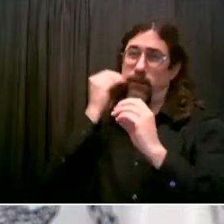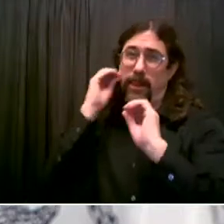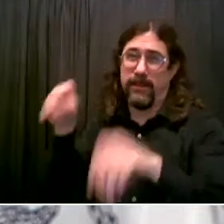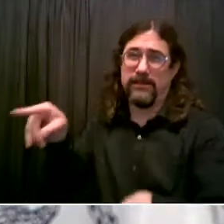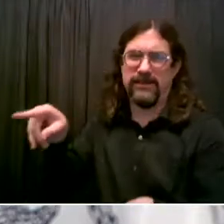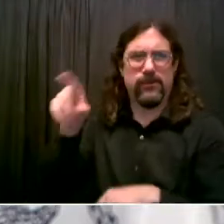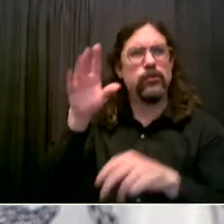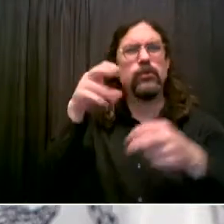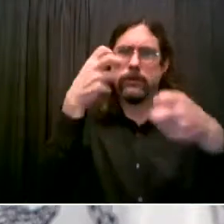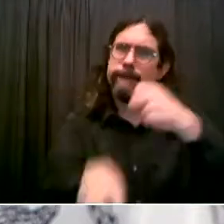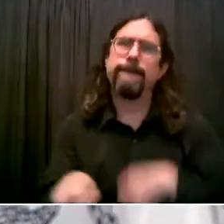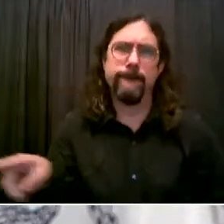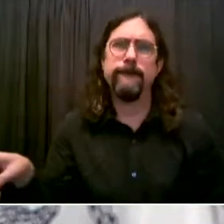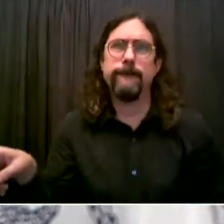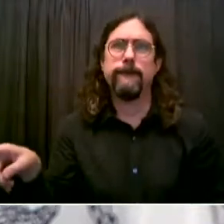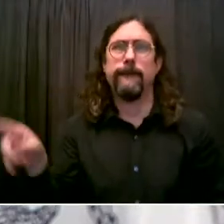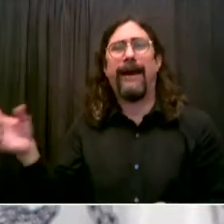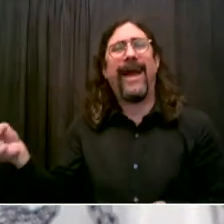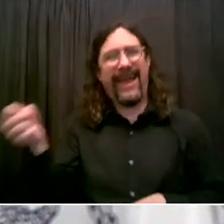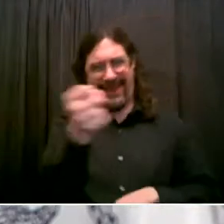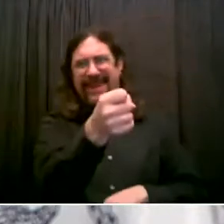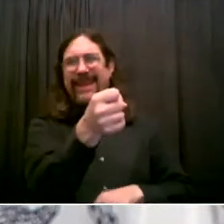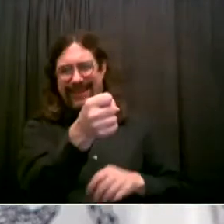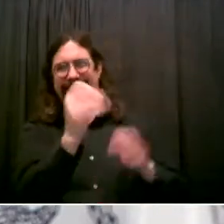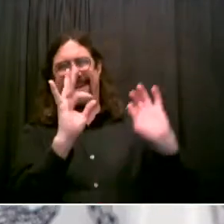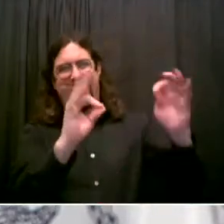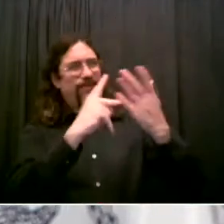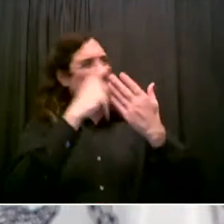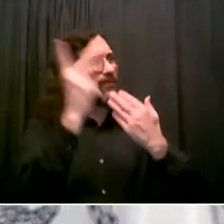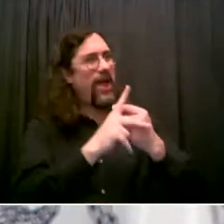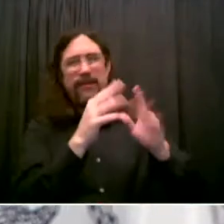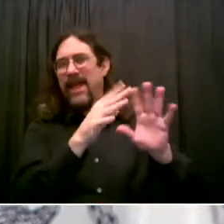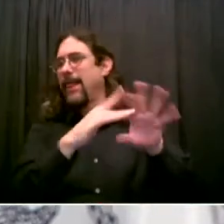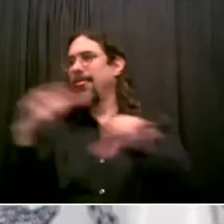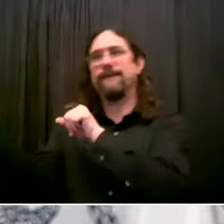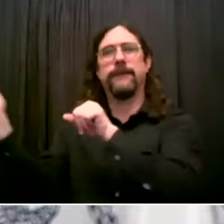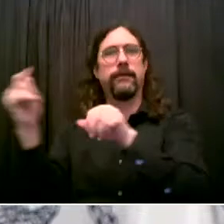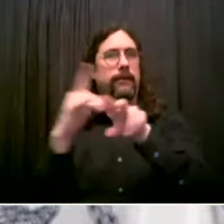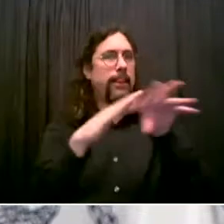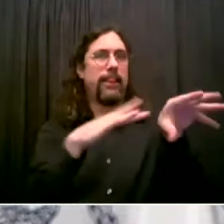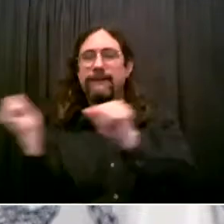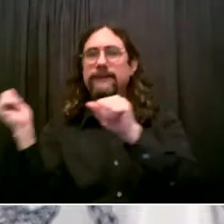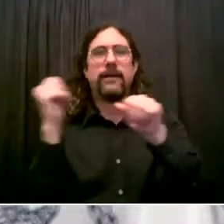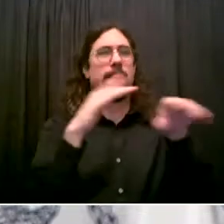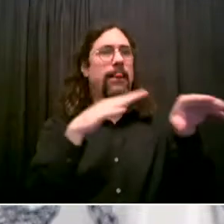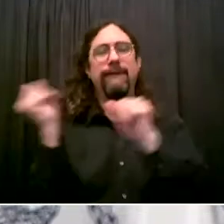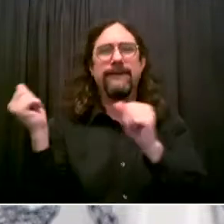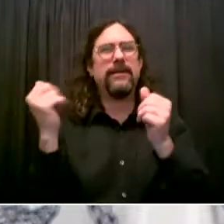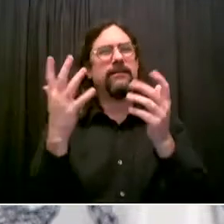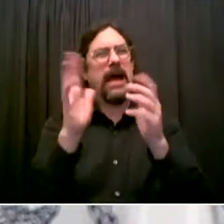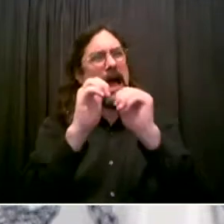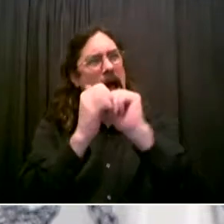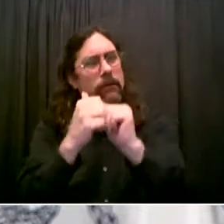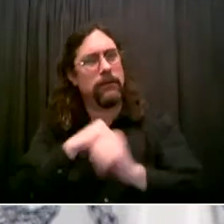IN RIGHT NOW AND GET FOOD, SHELTER AND MEDICAL CARE. E ONCTY HEDO, THEY CAN GET HELP WITH SUBSTANCE ABUSE ISSUES AND OTHER SERVICES. THEN THEY STAY IN AND DON'T GO